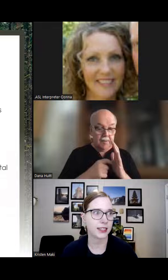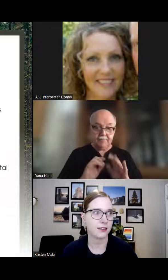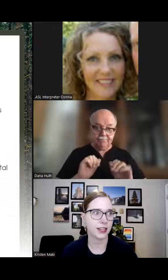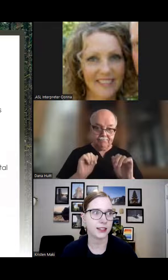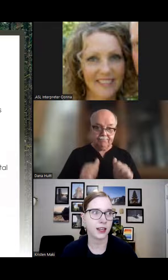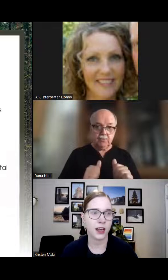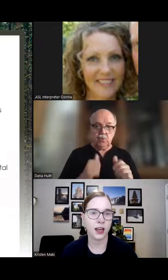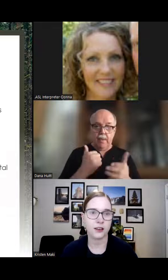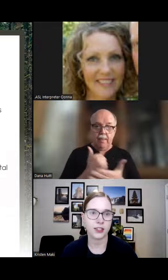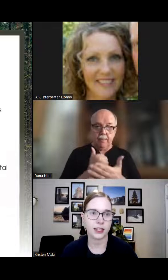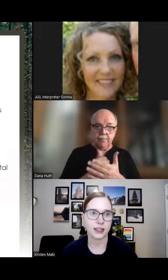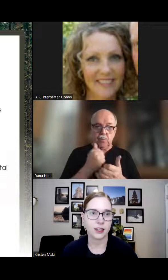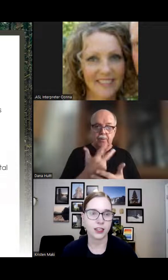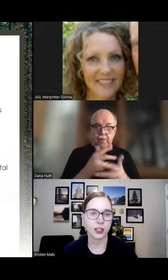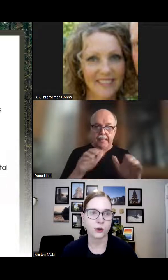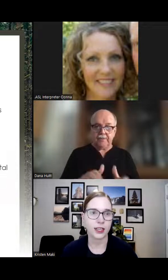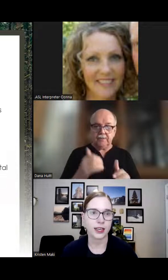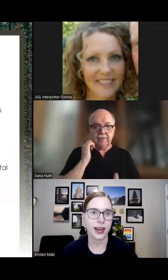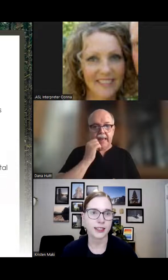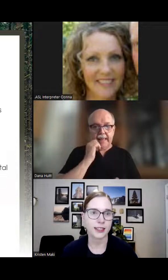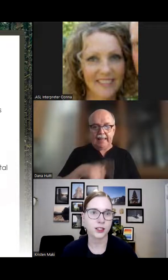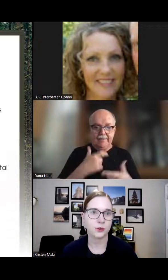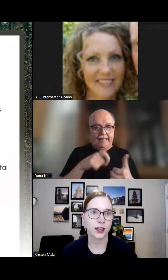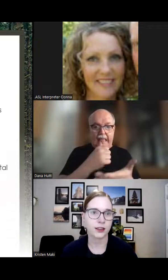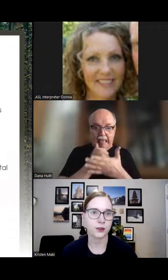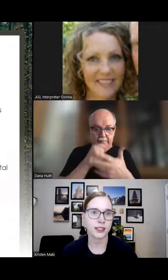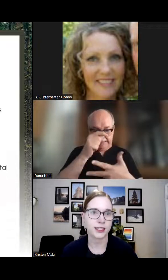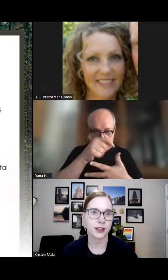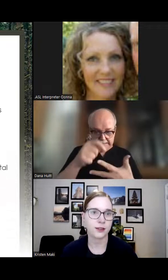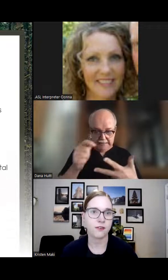for WA Cares, what happens if you contribute for a couple of years, for example